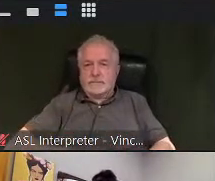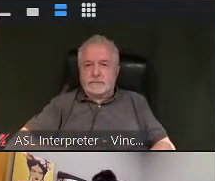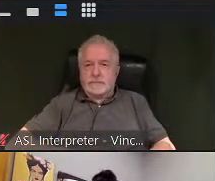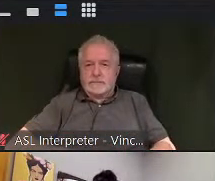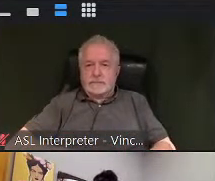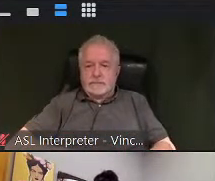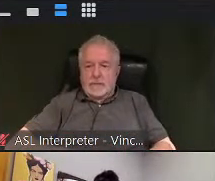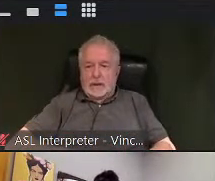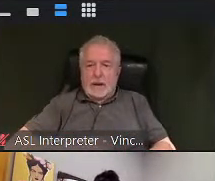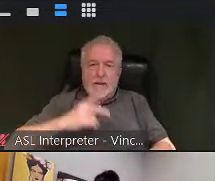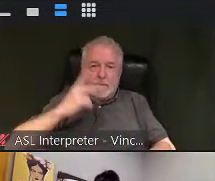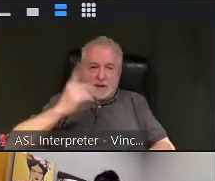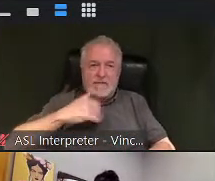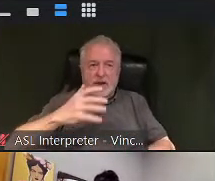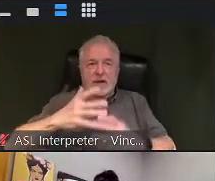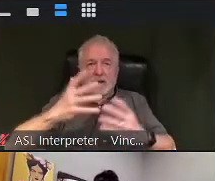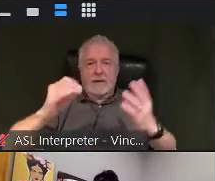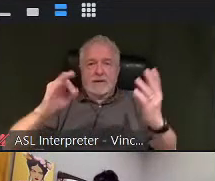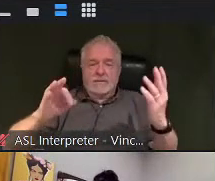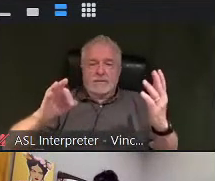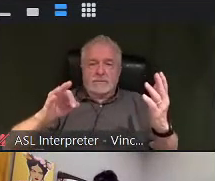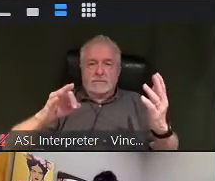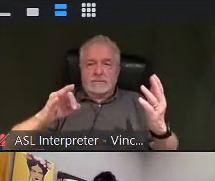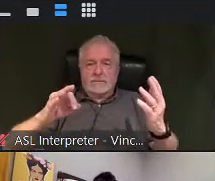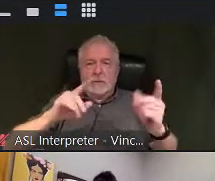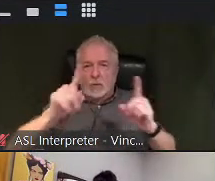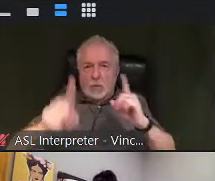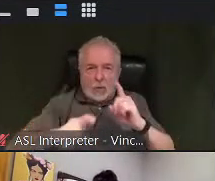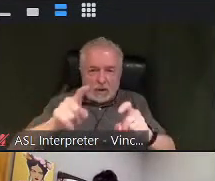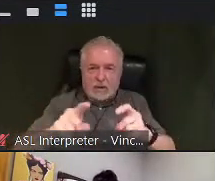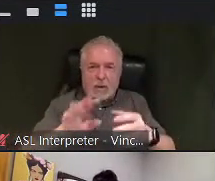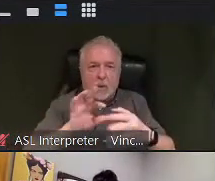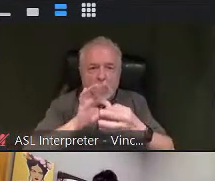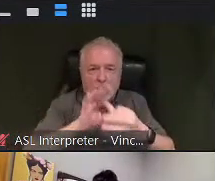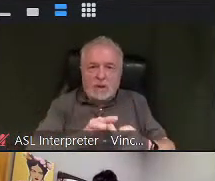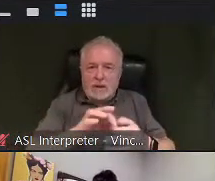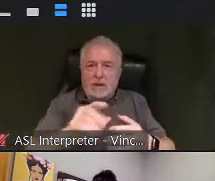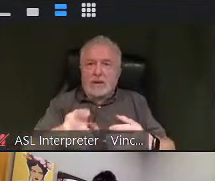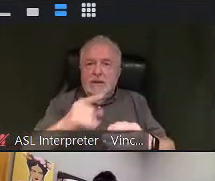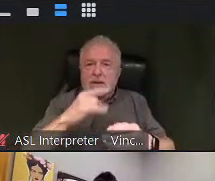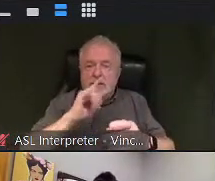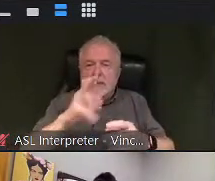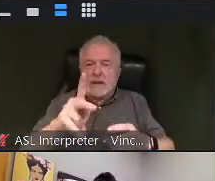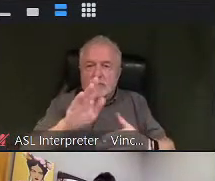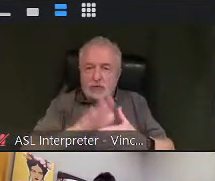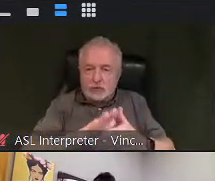Our parents have a lot to have a lot of questions and regard regards to kids going back to school